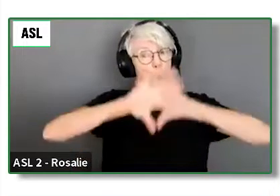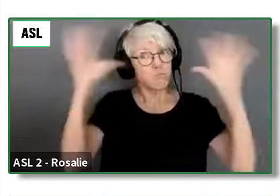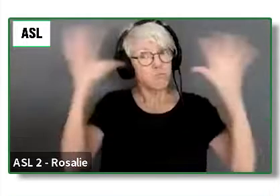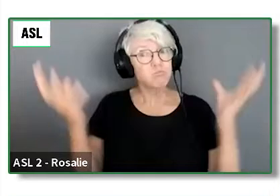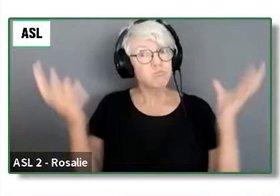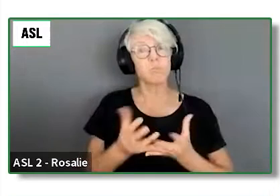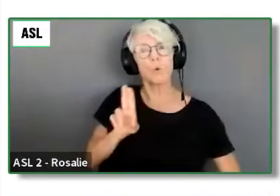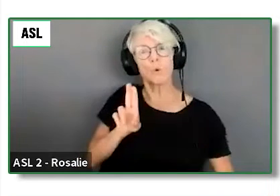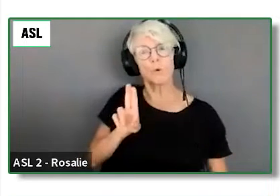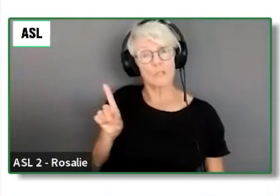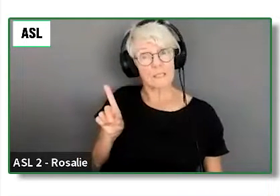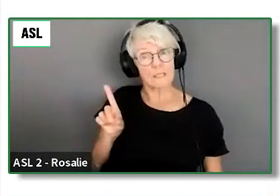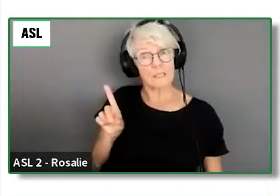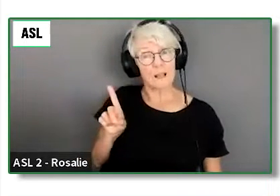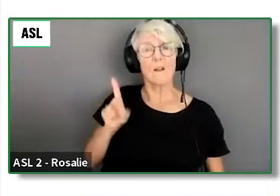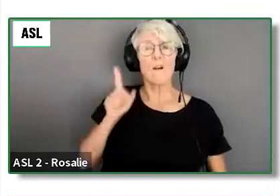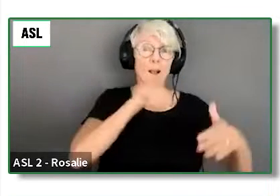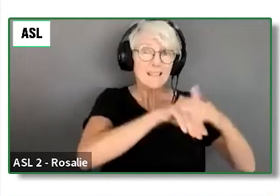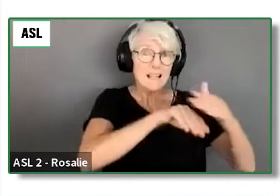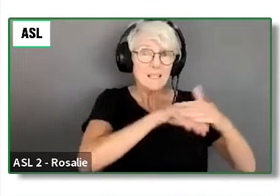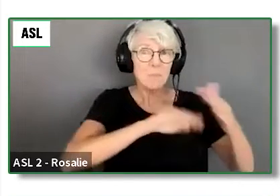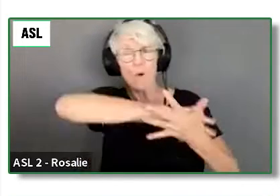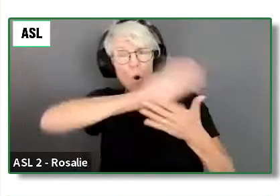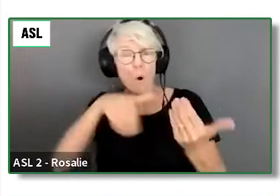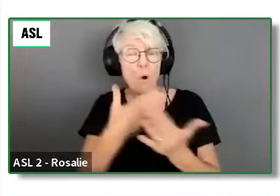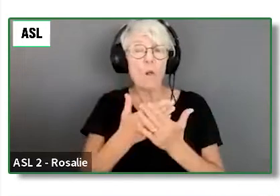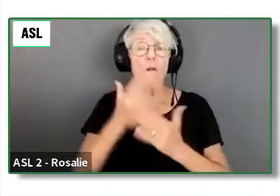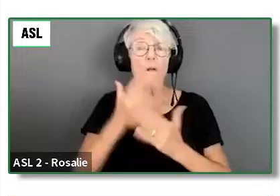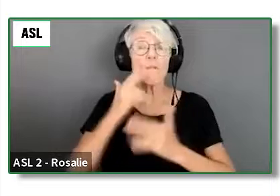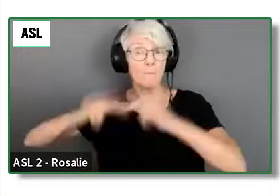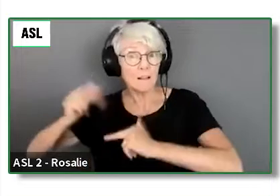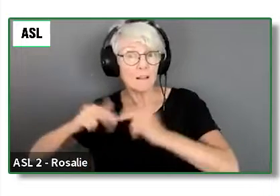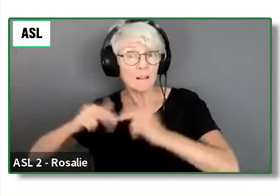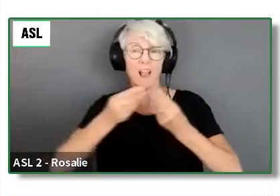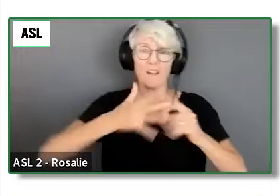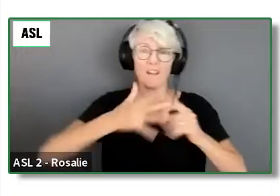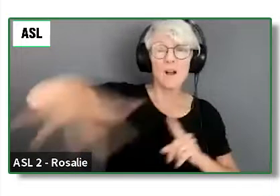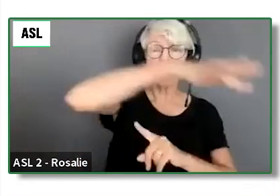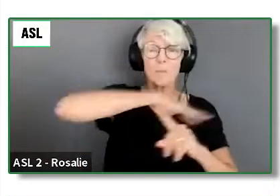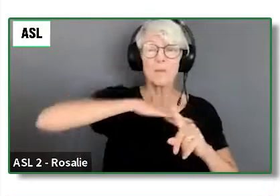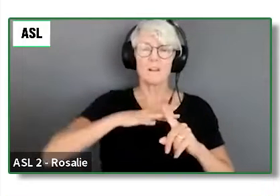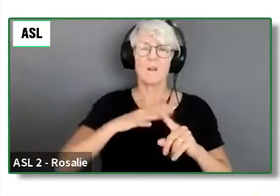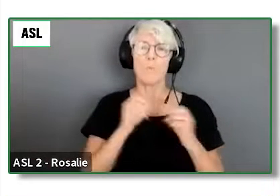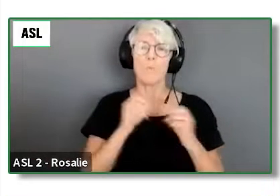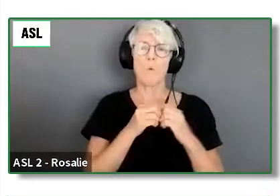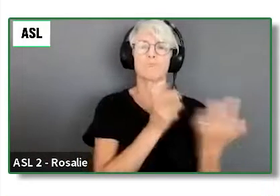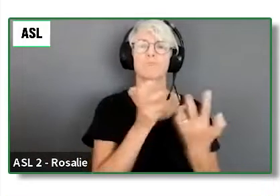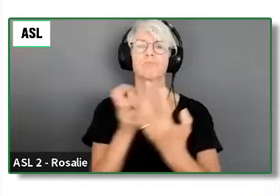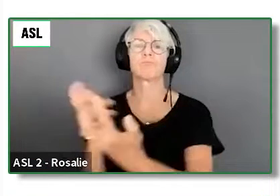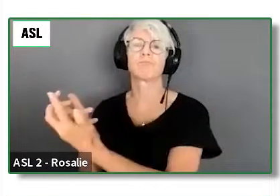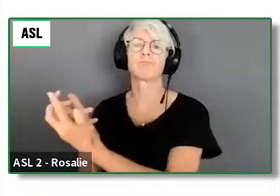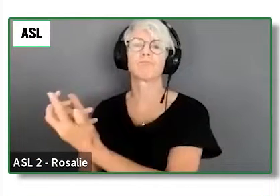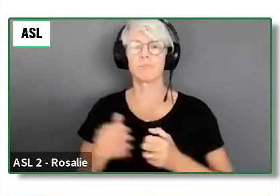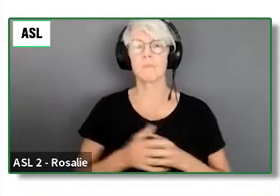and programs there's a better chance that you're going to serve a wider audience. I also think it's important to point out